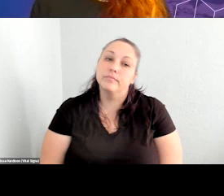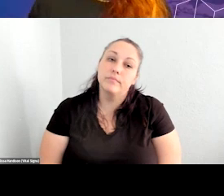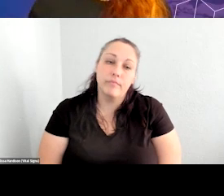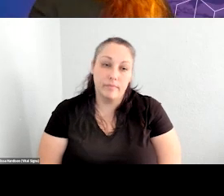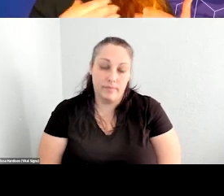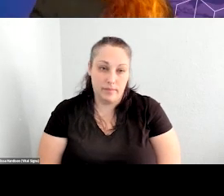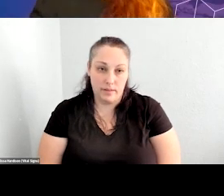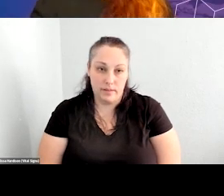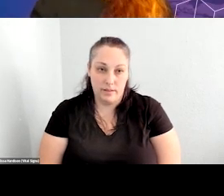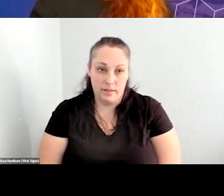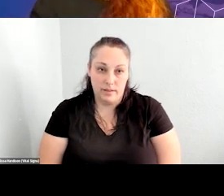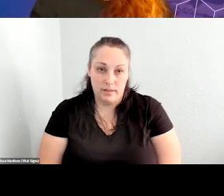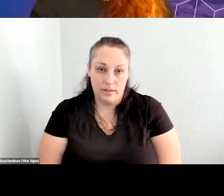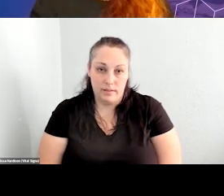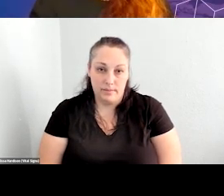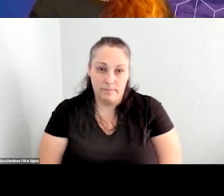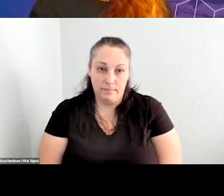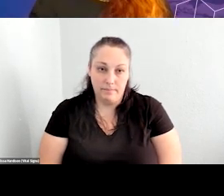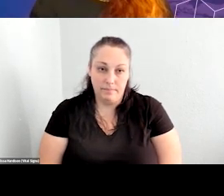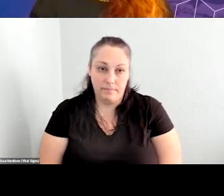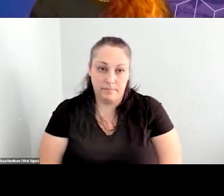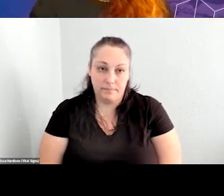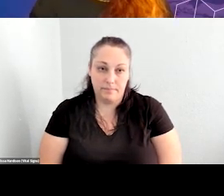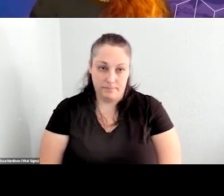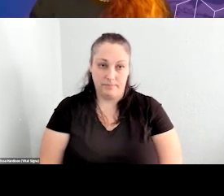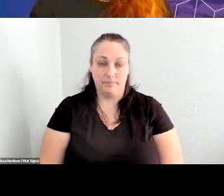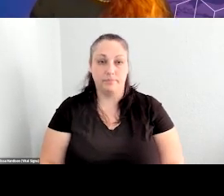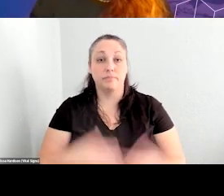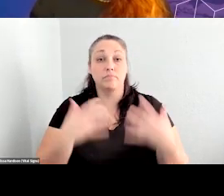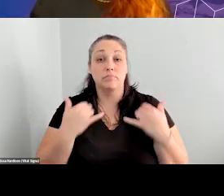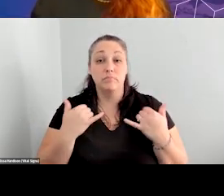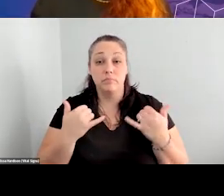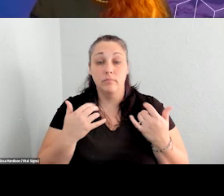So up 'til this point we've been talking about programs that are specific to each